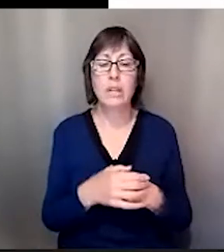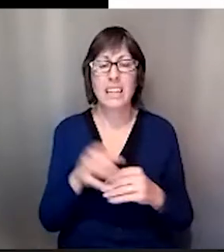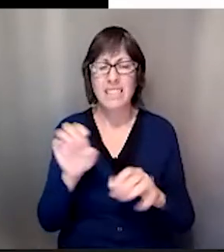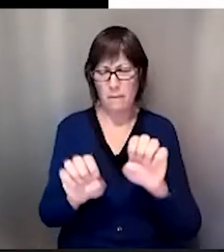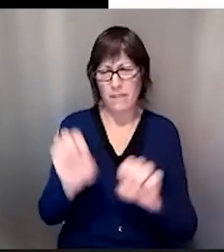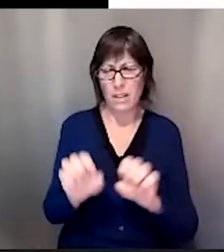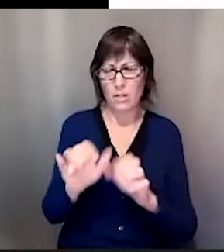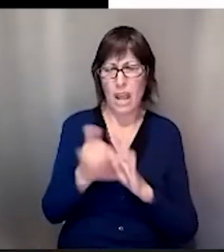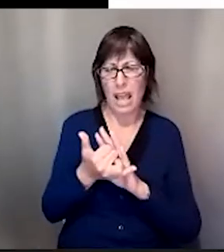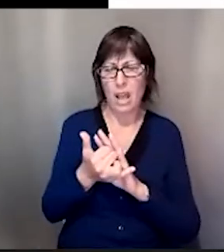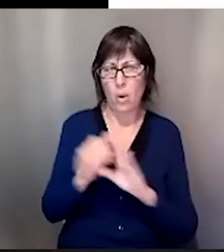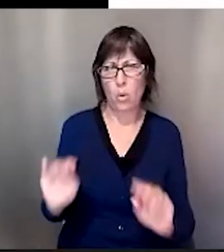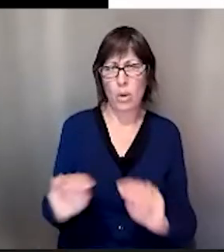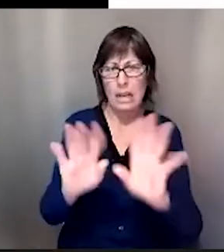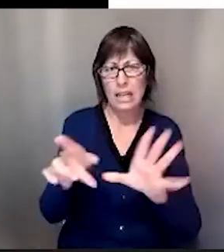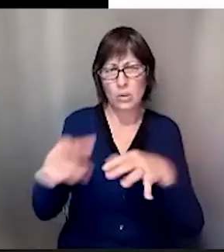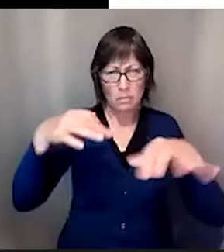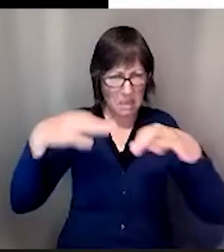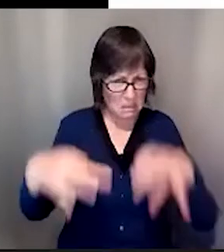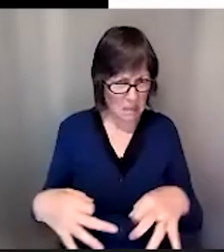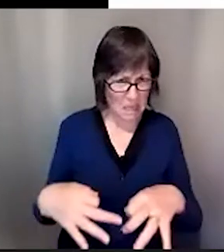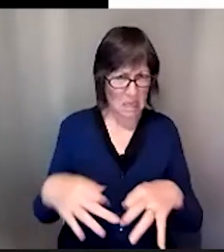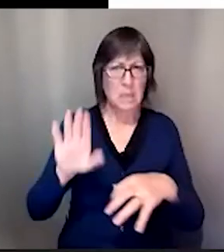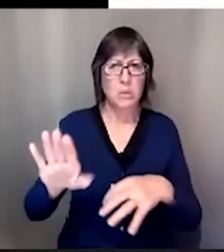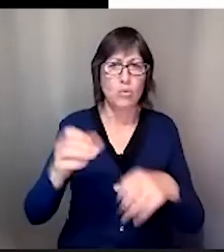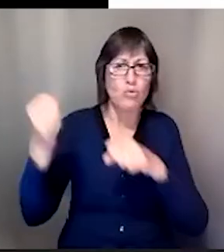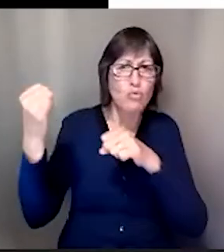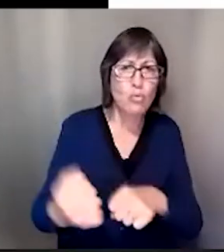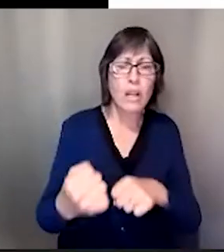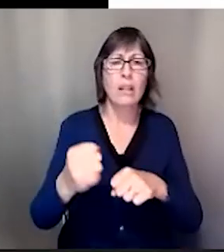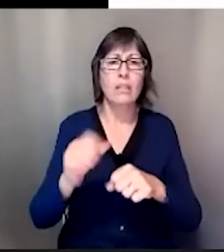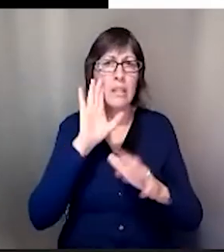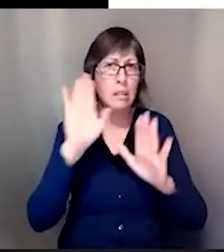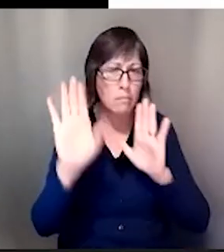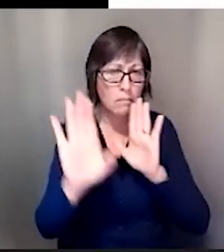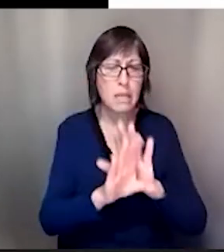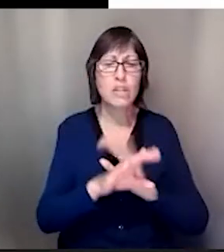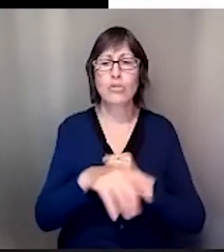execution of that vision has been and your artistic skills and approach needed to deliver